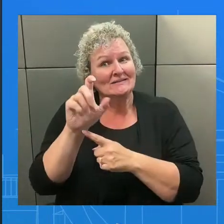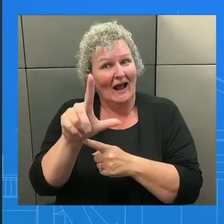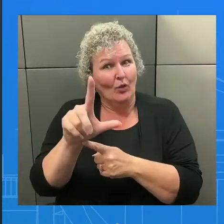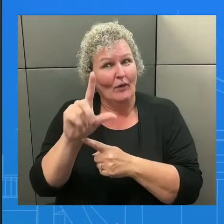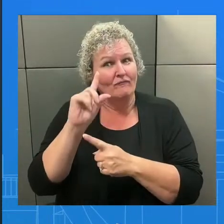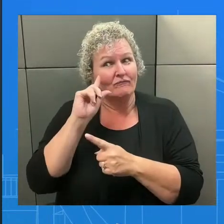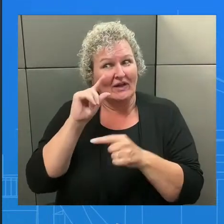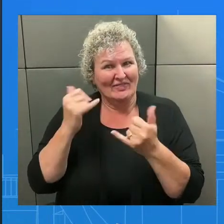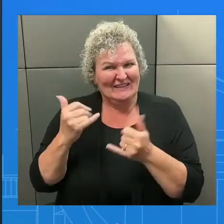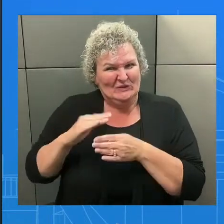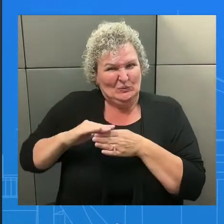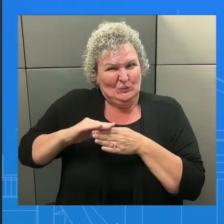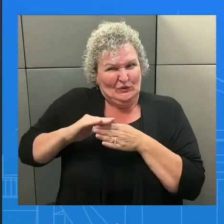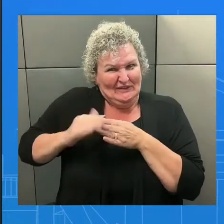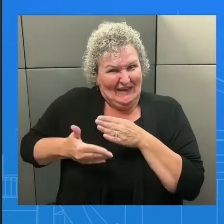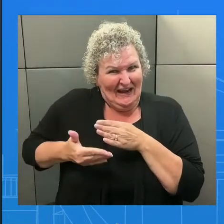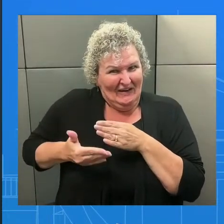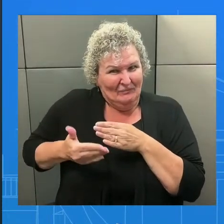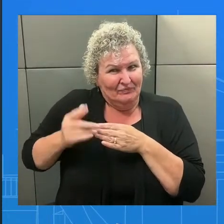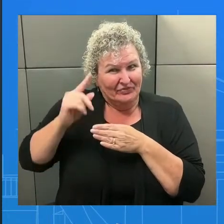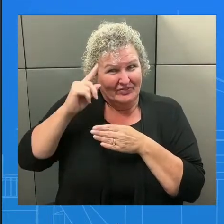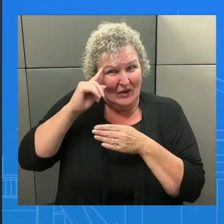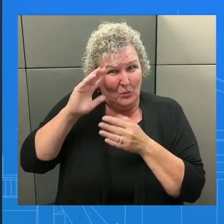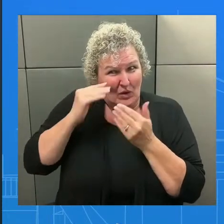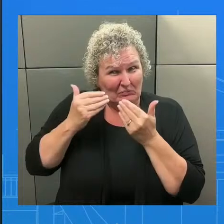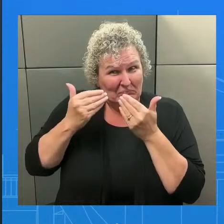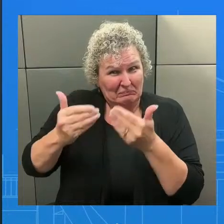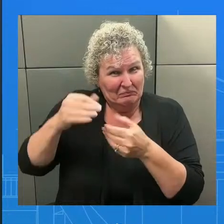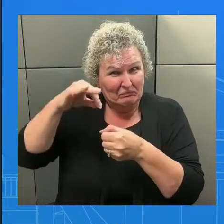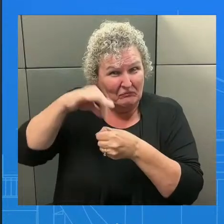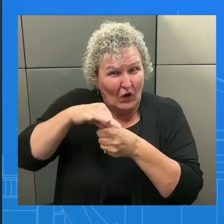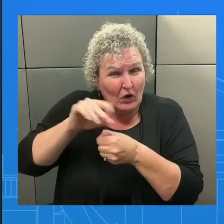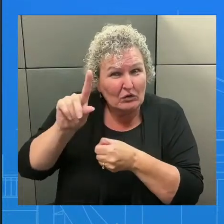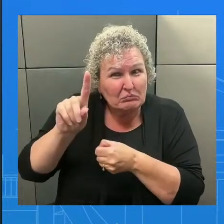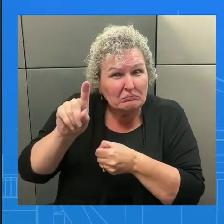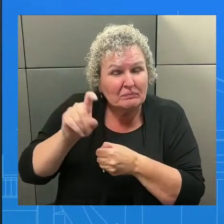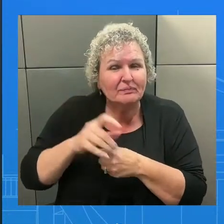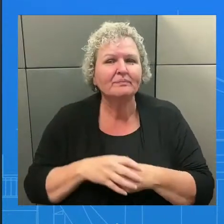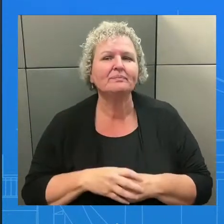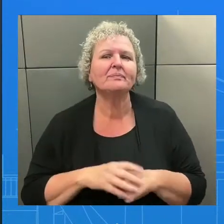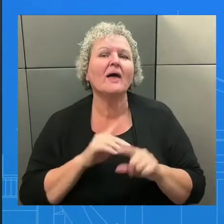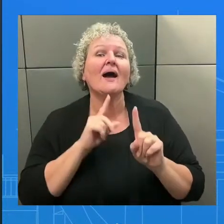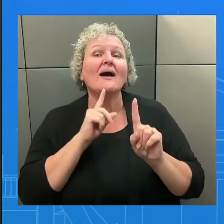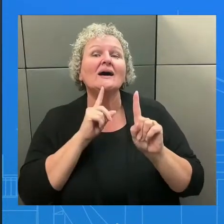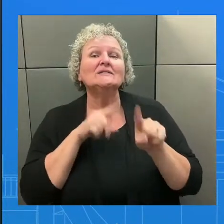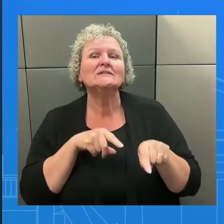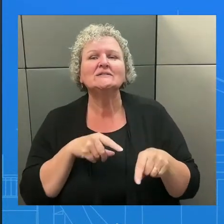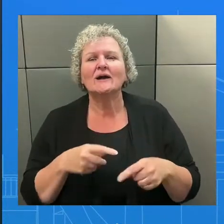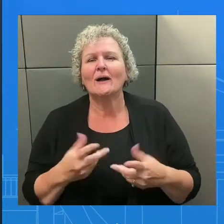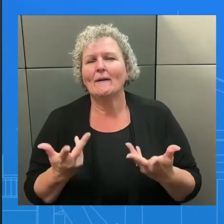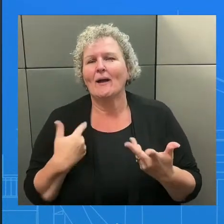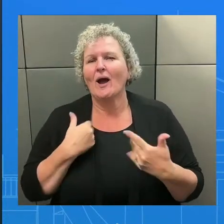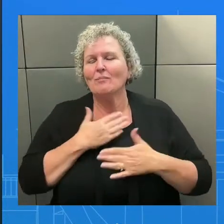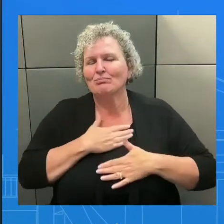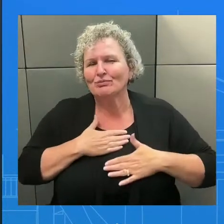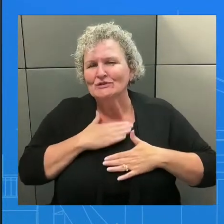I will certainly share that. The Press: Final try. Ms. Jean-Pierre: I -- I appreciate the effort here. The president -- I can say for sure the president is looking forward